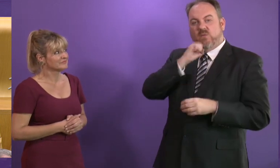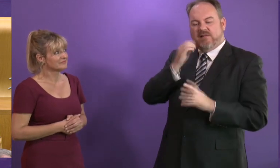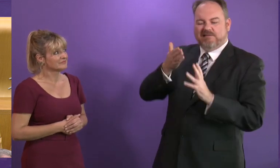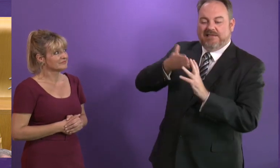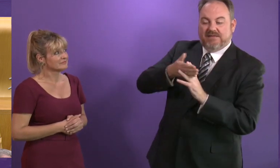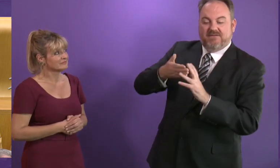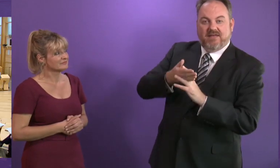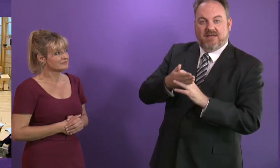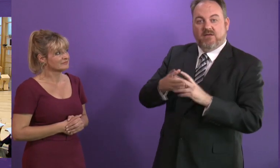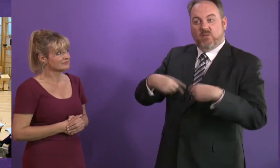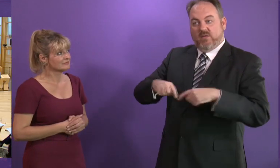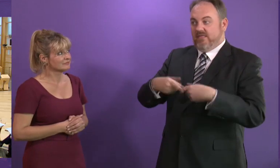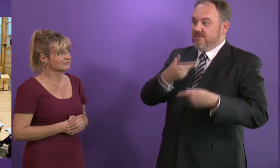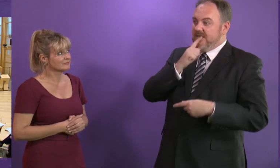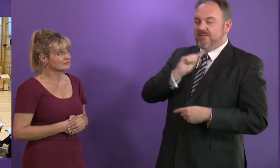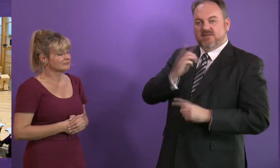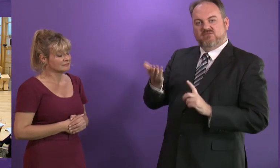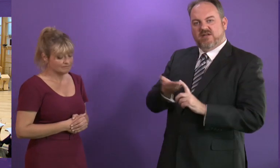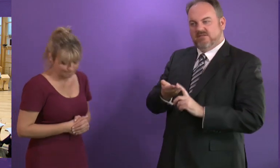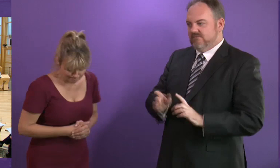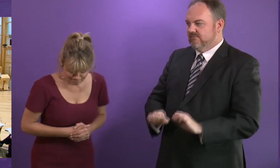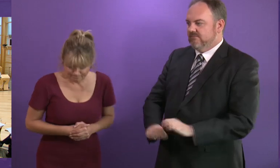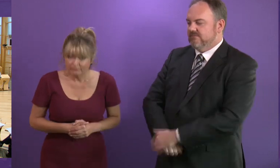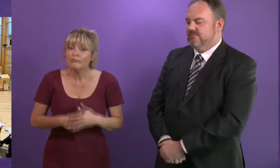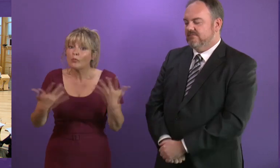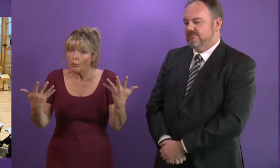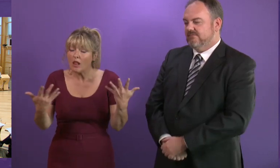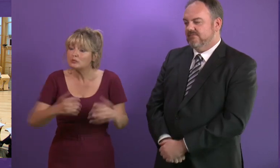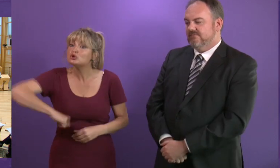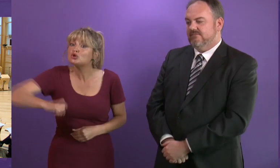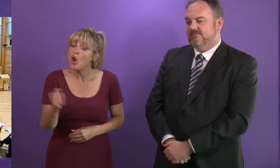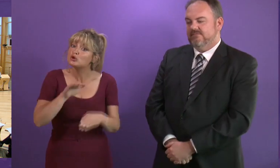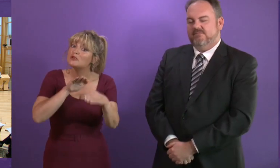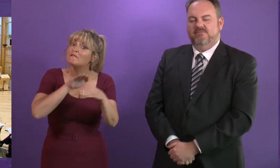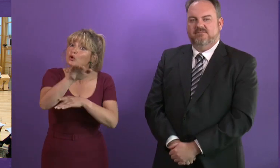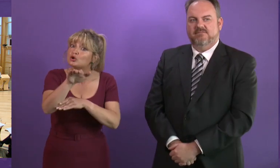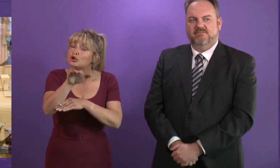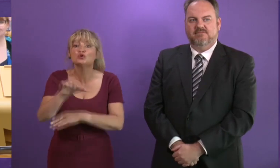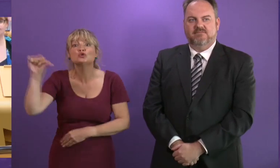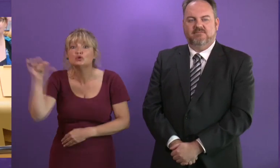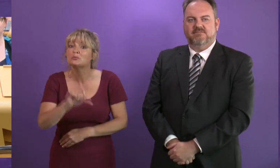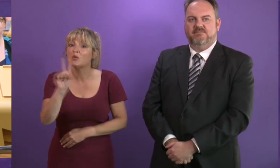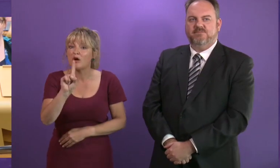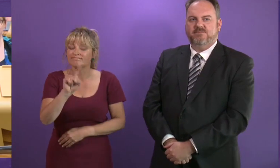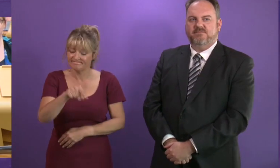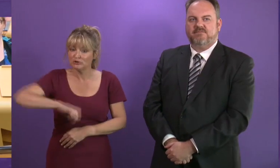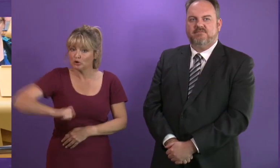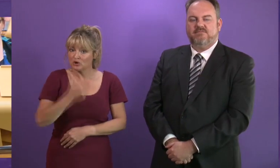The First Minister (Nicola Sturgeon): Scotland’s future should always be a matter for the Scottish people. We know that support